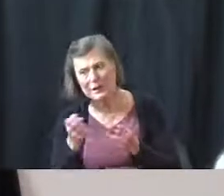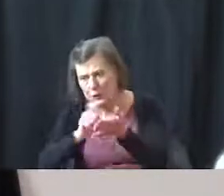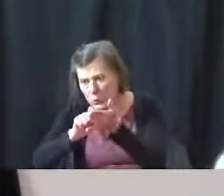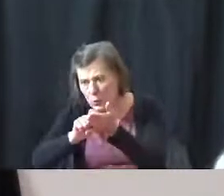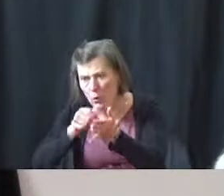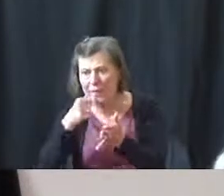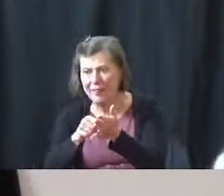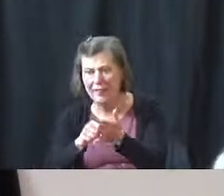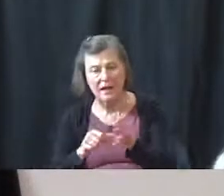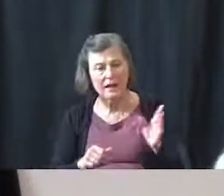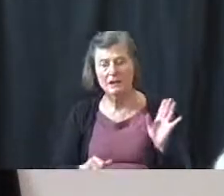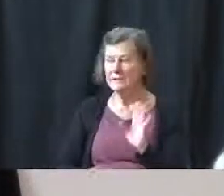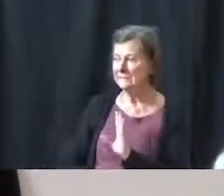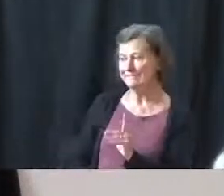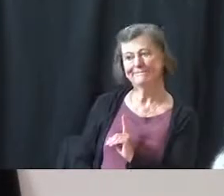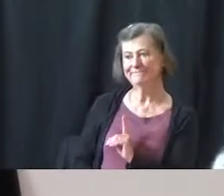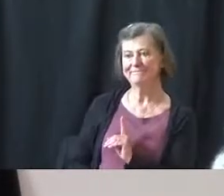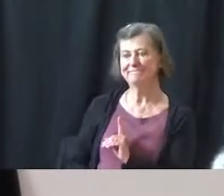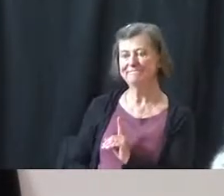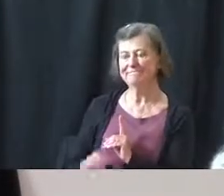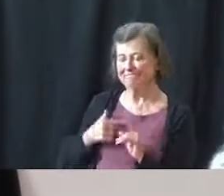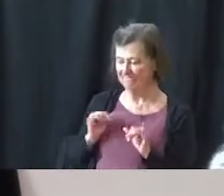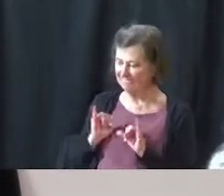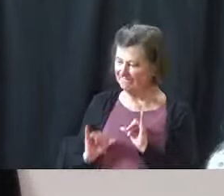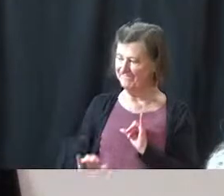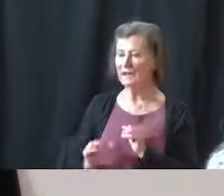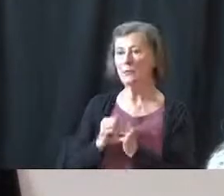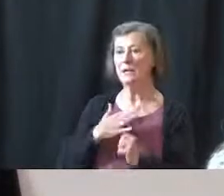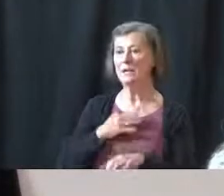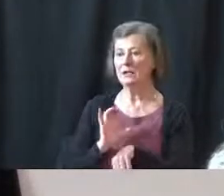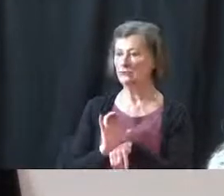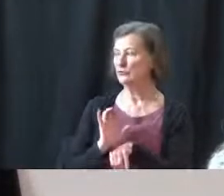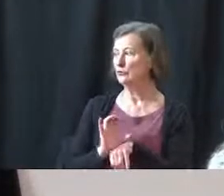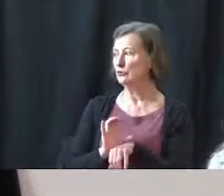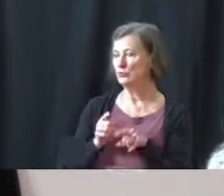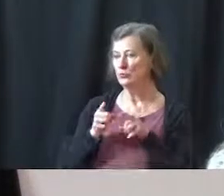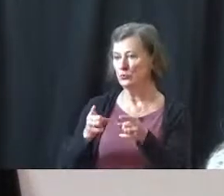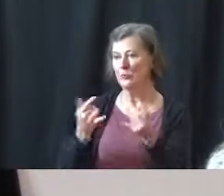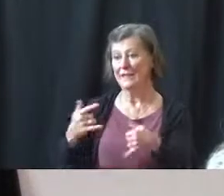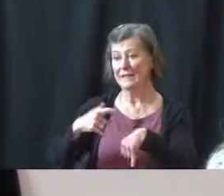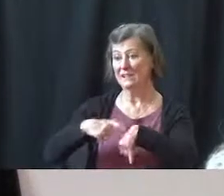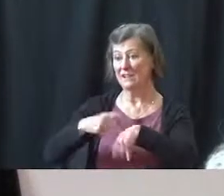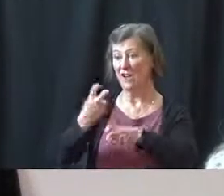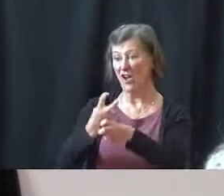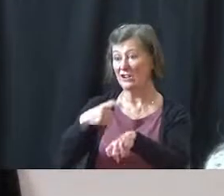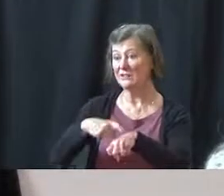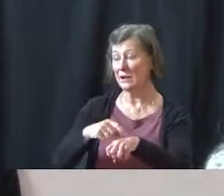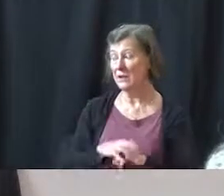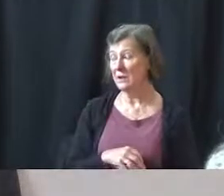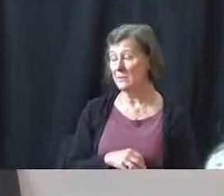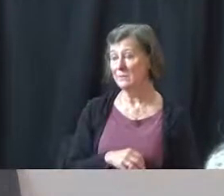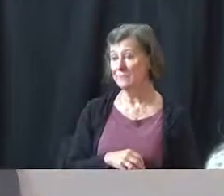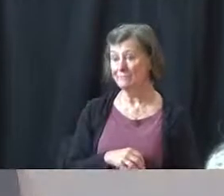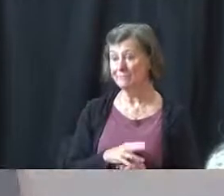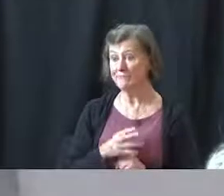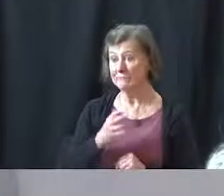He said, “No, I'm going to stay here with my congregation during this hard time”. And, so he did.